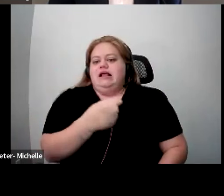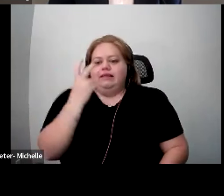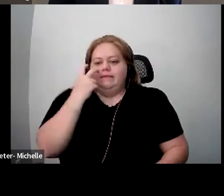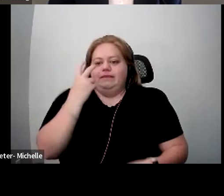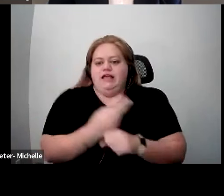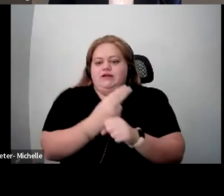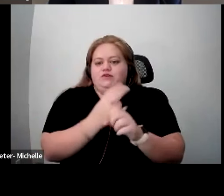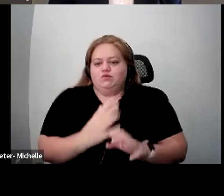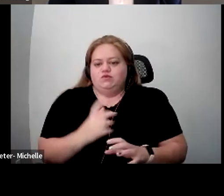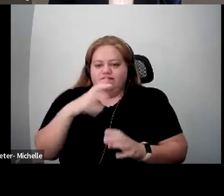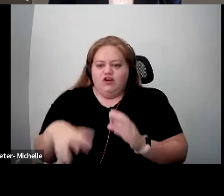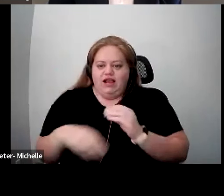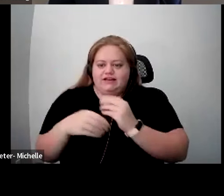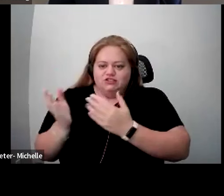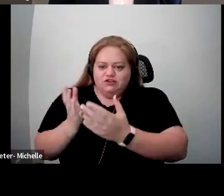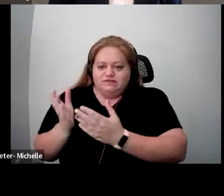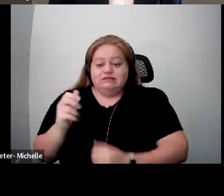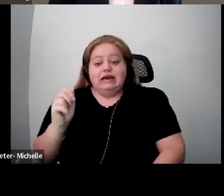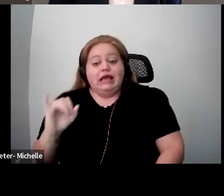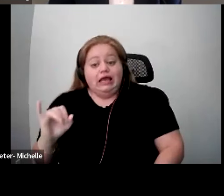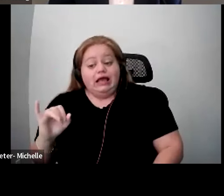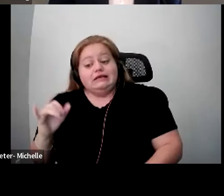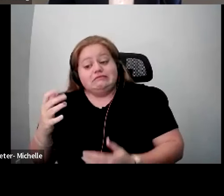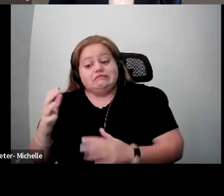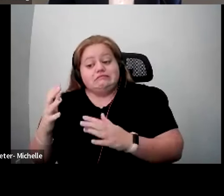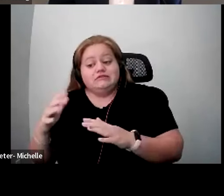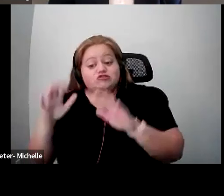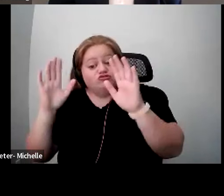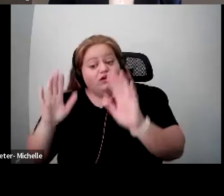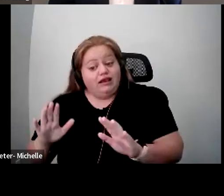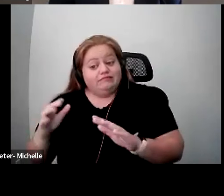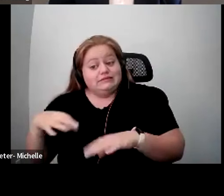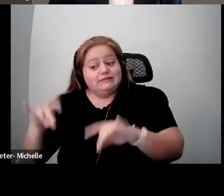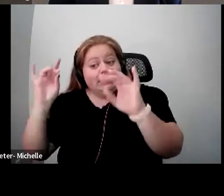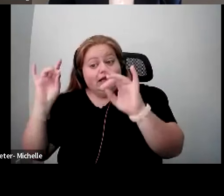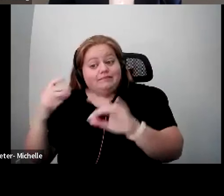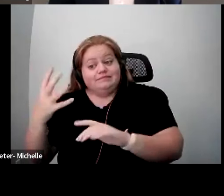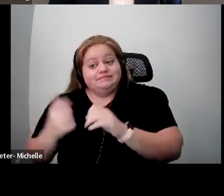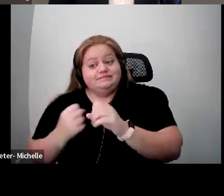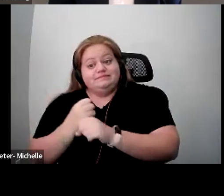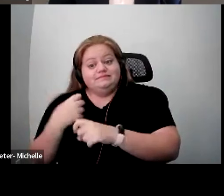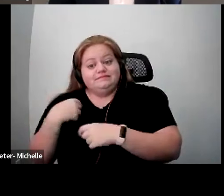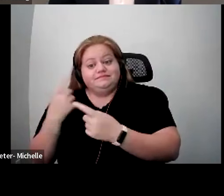And AI is great nowadays, in the last couple of years or five years, at finally starting